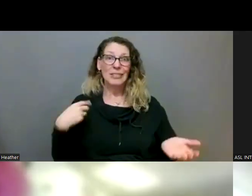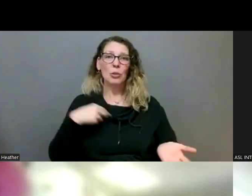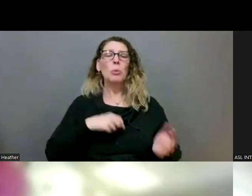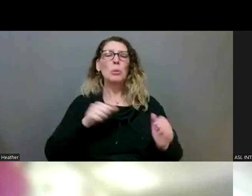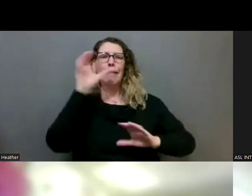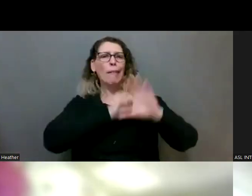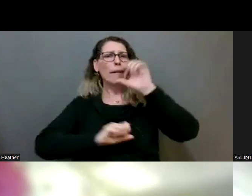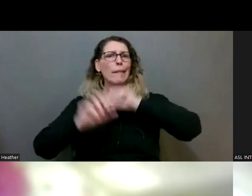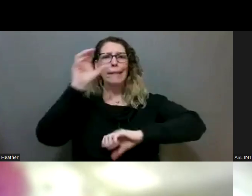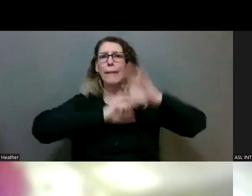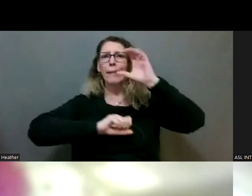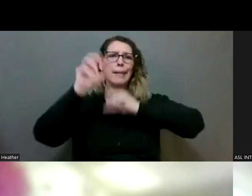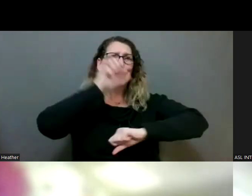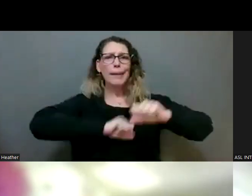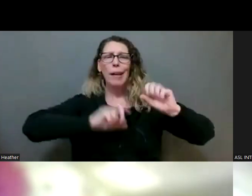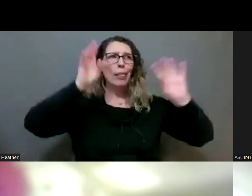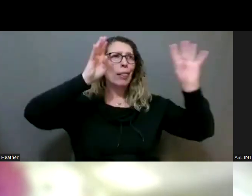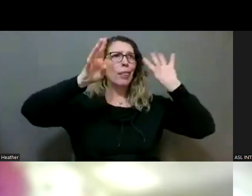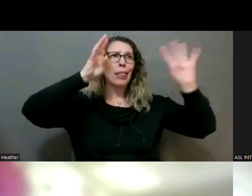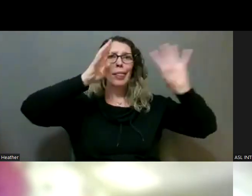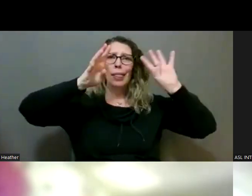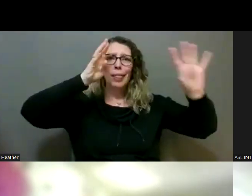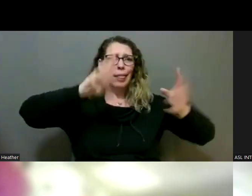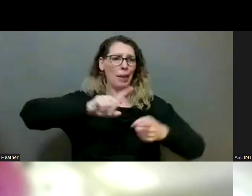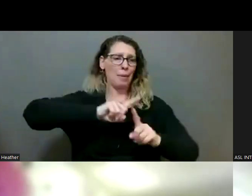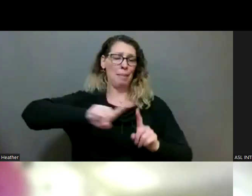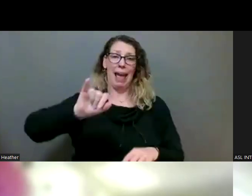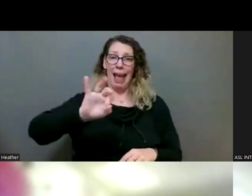long or kind of make assumptions all day long, but if we're not really honing in on the folks